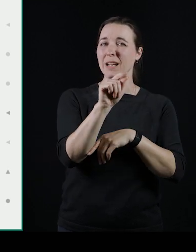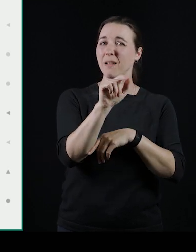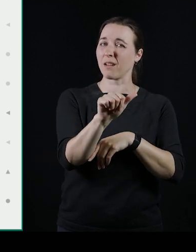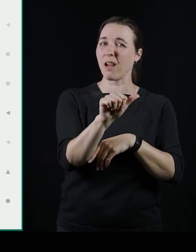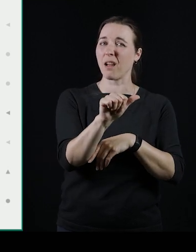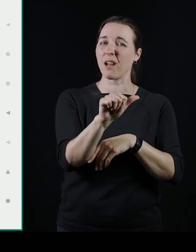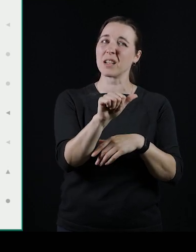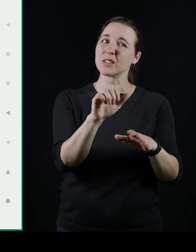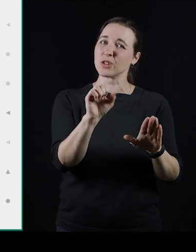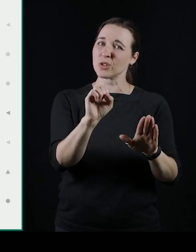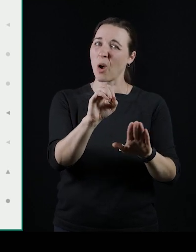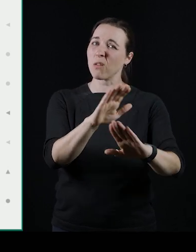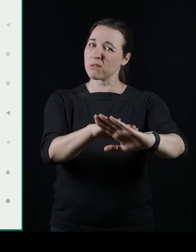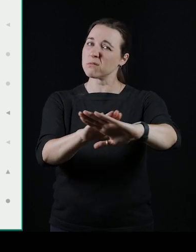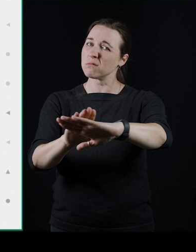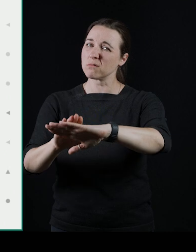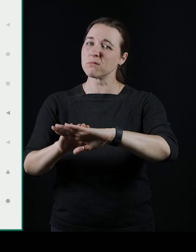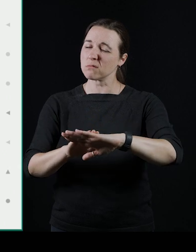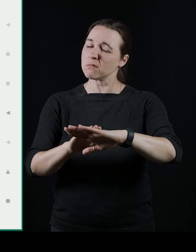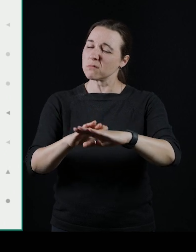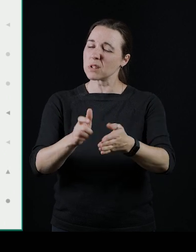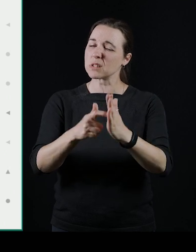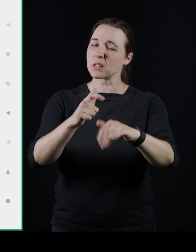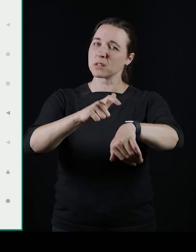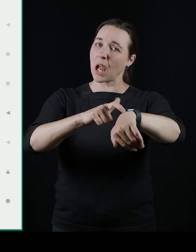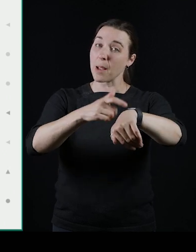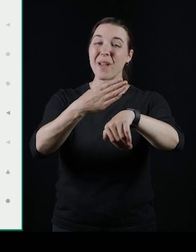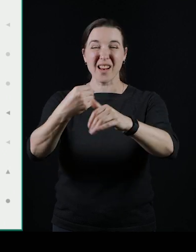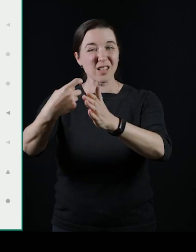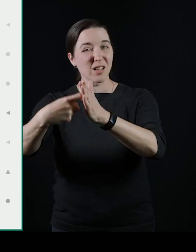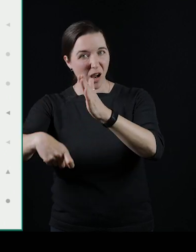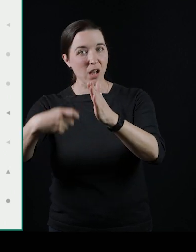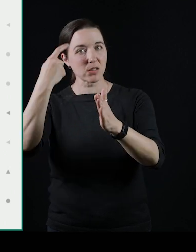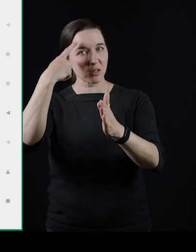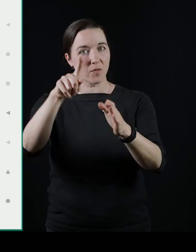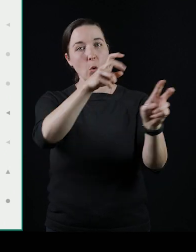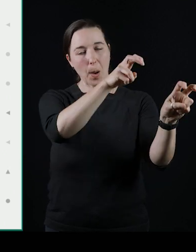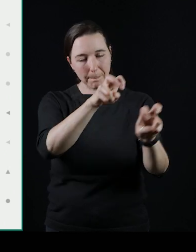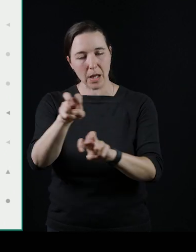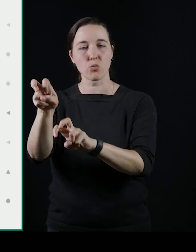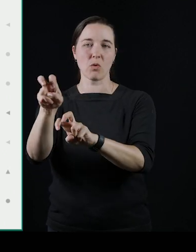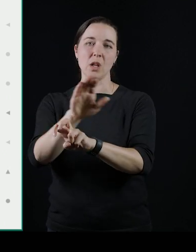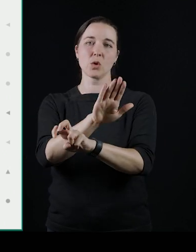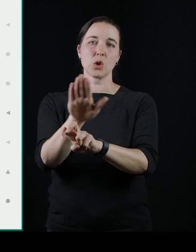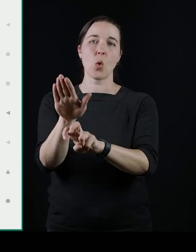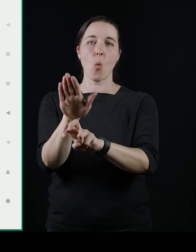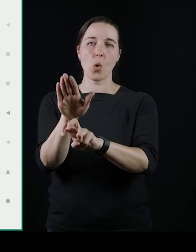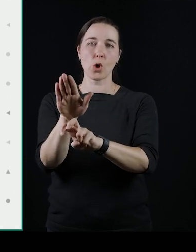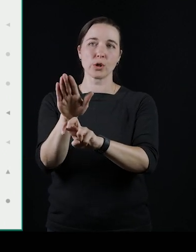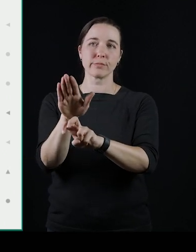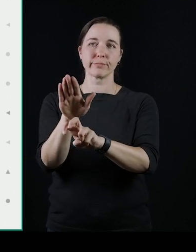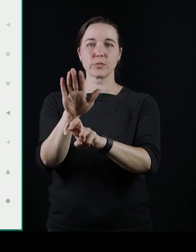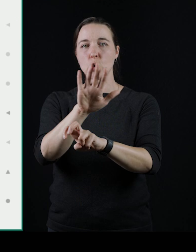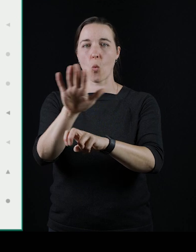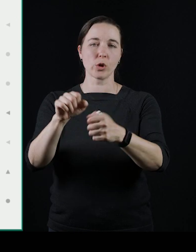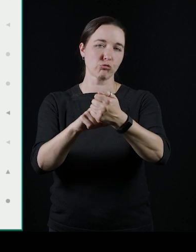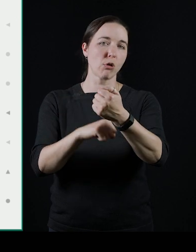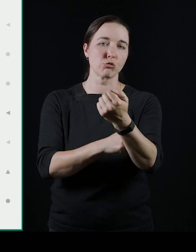So be prepared for the time and the cost that it takes for migrating your infrastructure